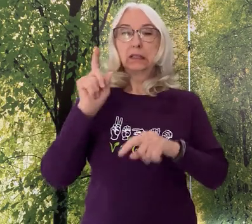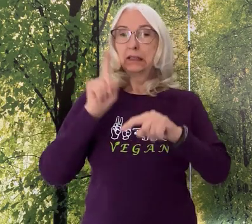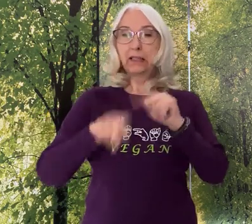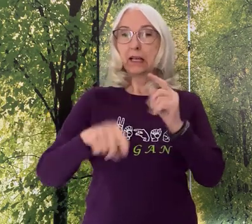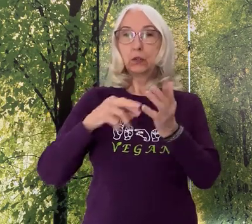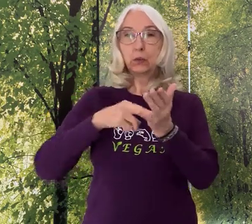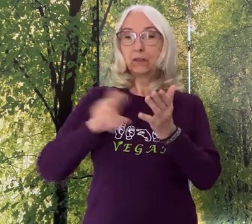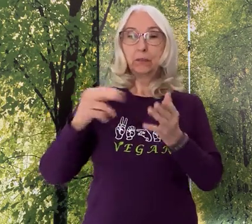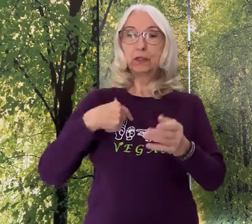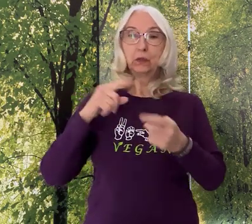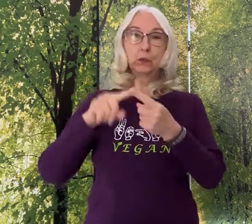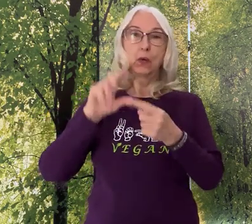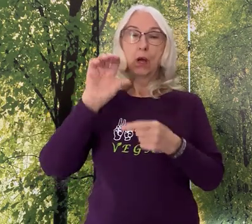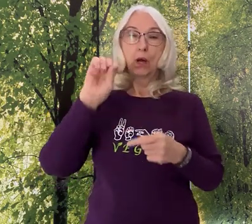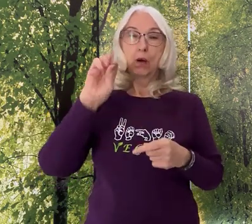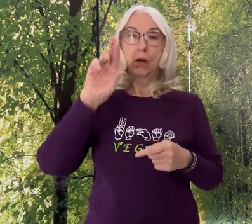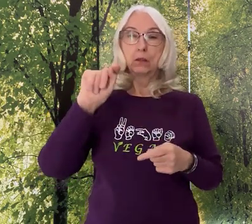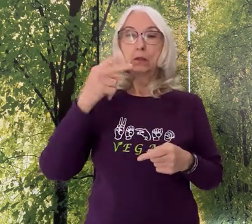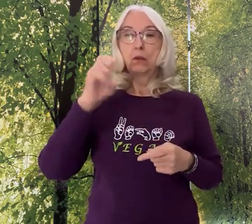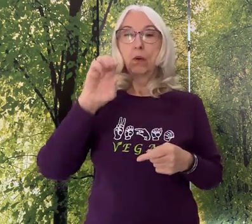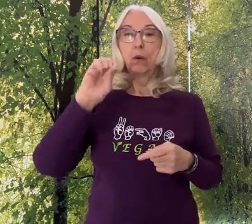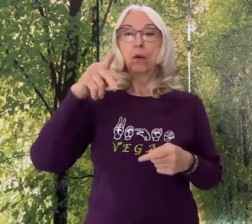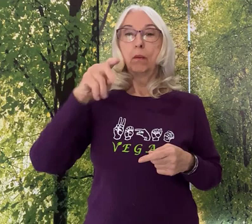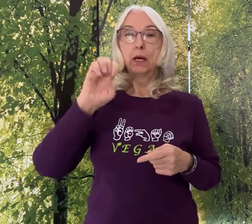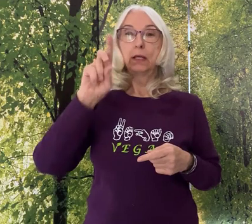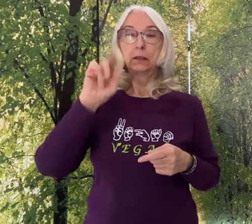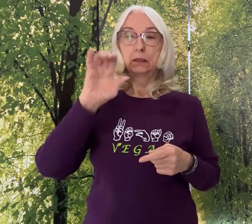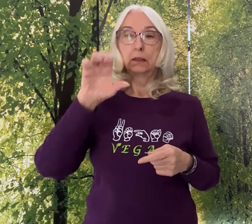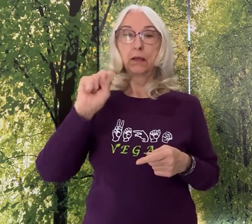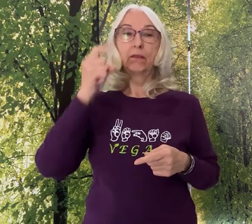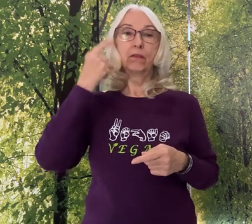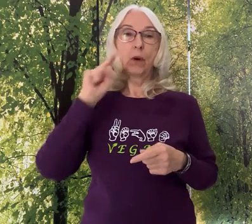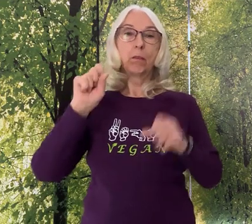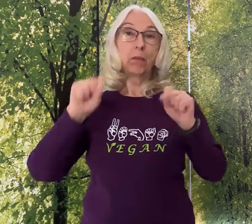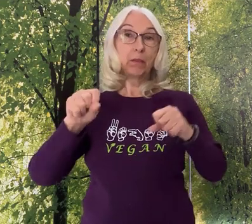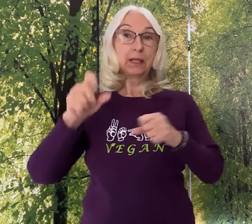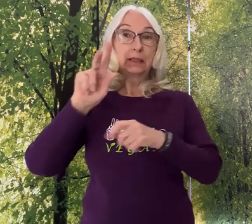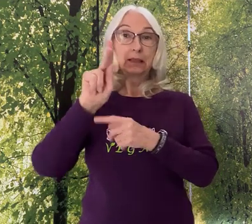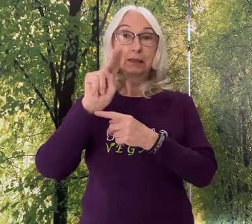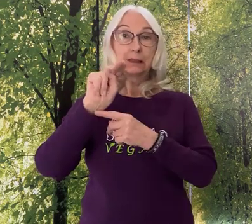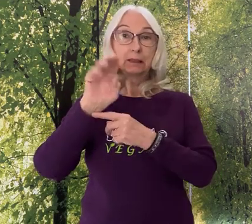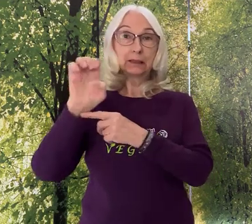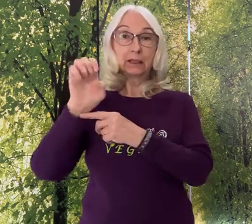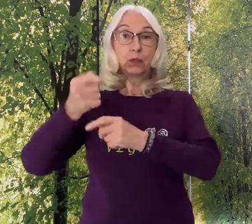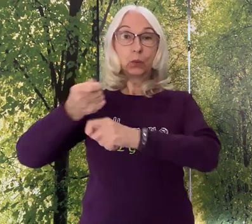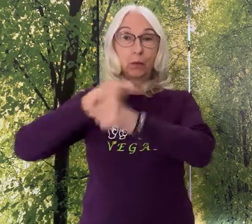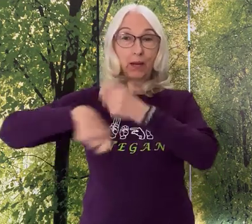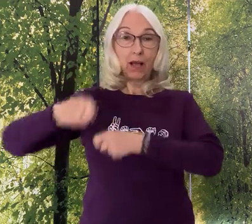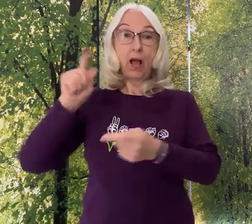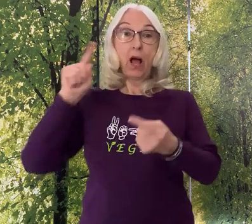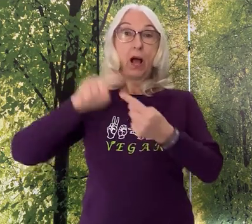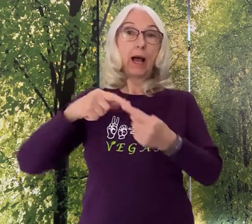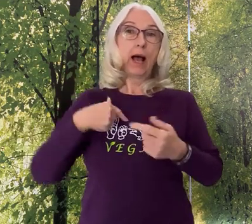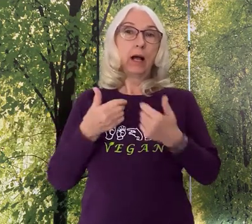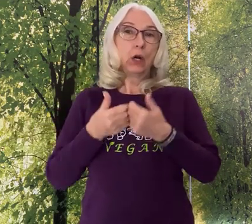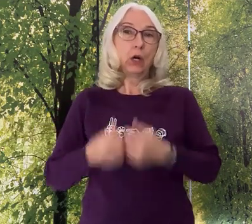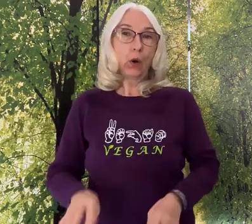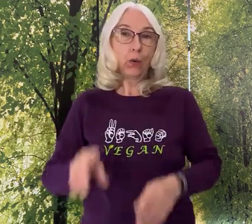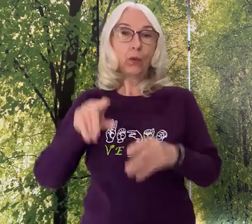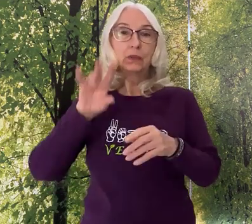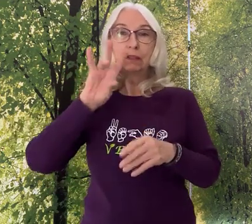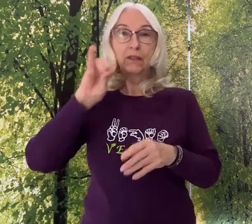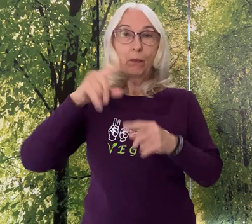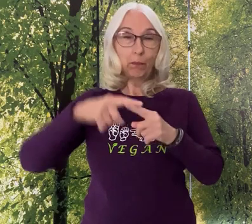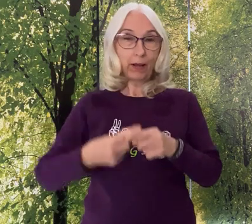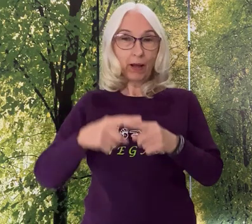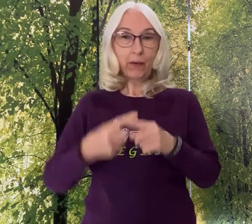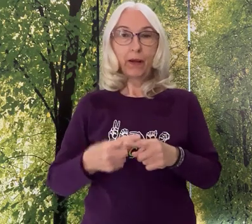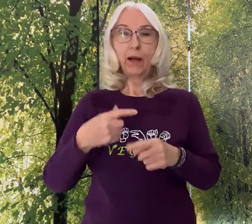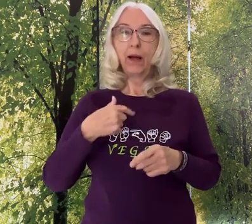but he could not even refer me to orthopedics for possible knee replacements until I lost 70